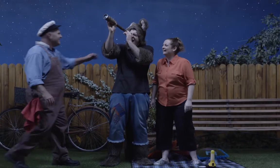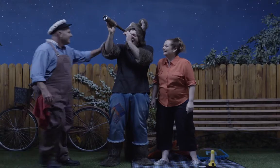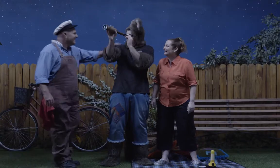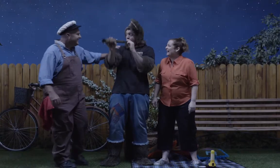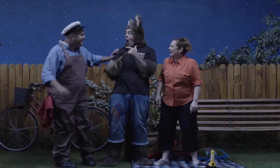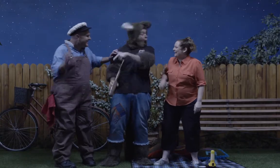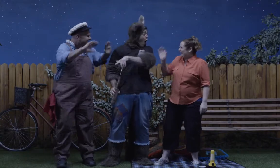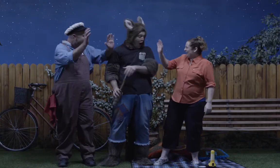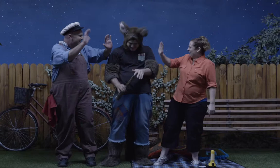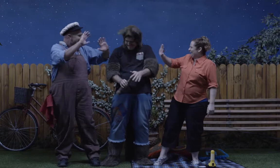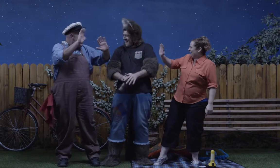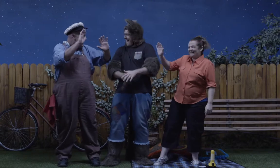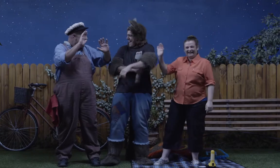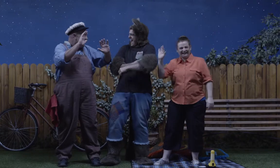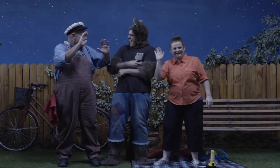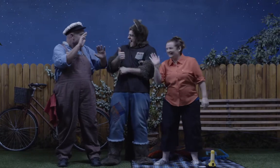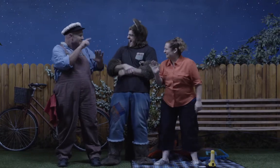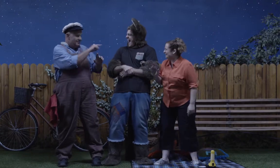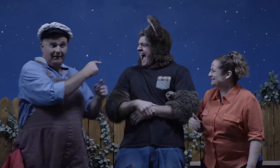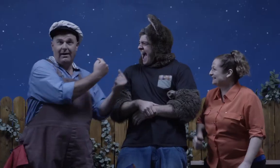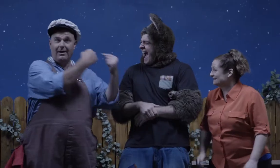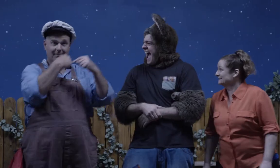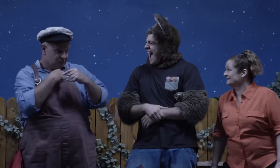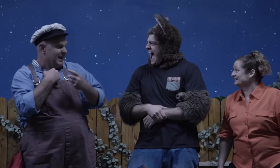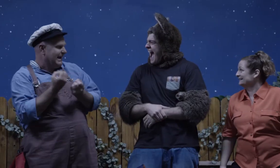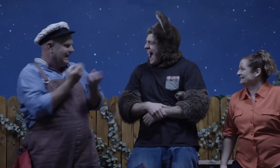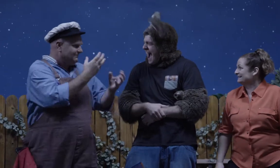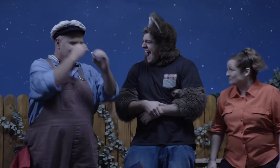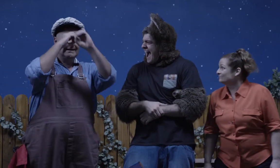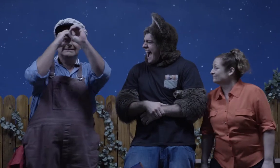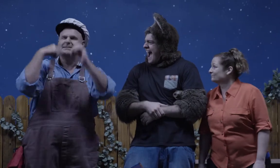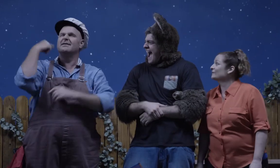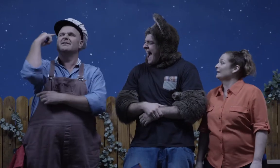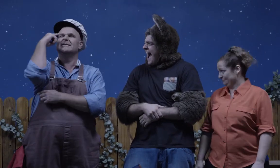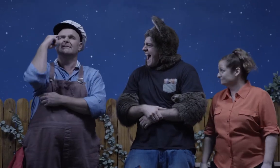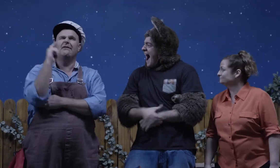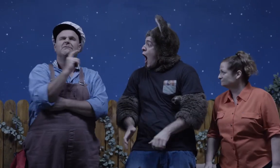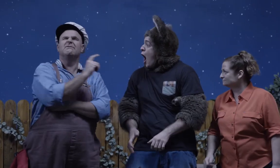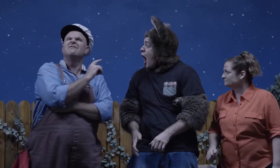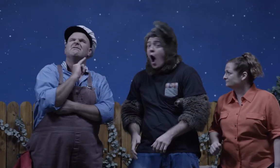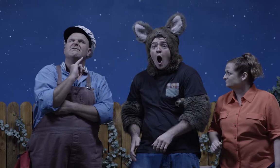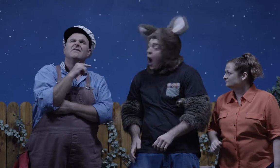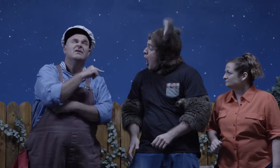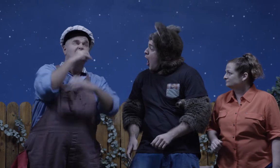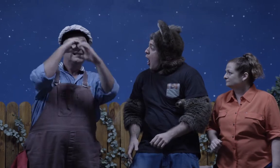Hello there, Possum. Hello. Hi, Sally. Hi! After Sally came over, I realised that telescope, as good as it is,